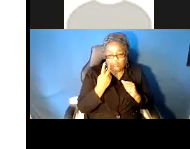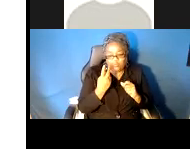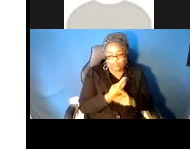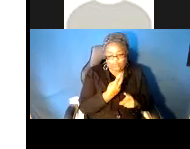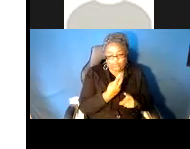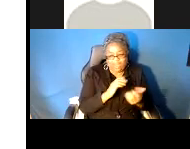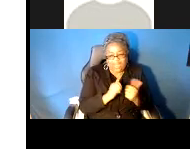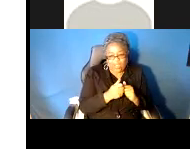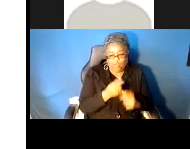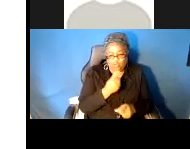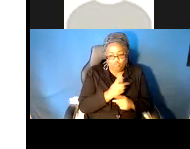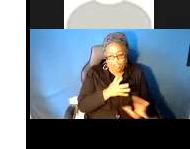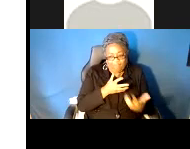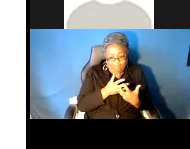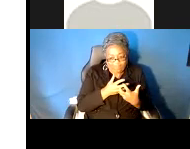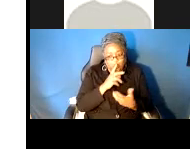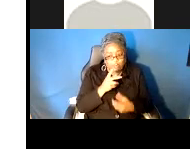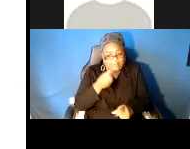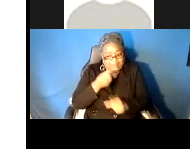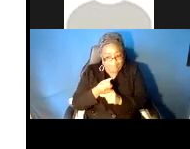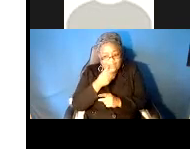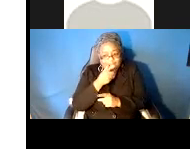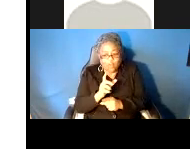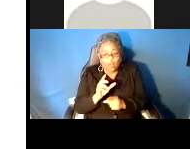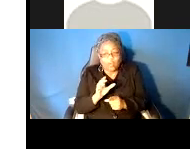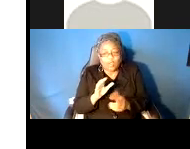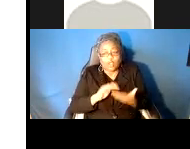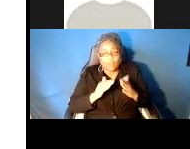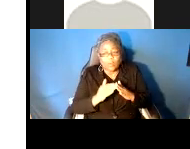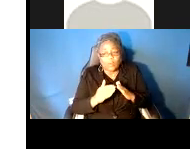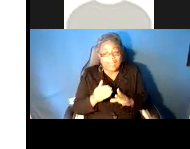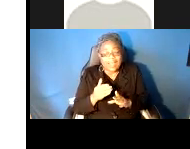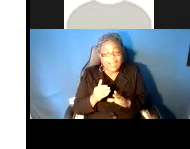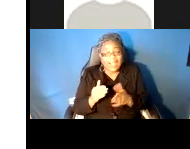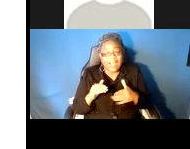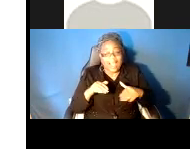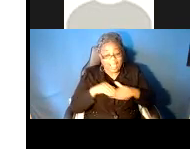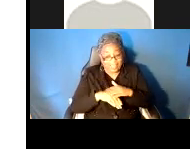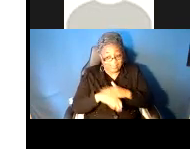to make an impact on your community's access to the arts is that the activities clearly fall